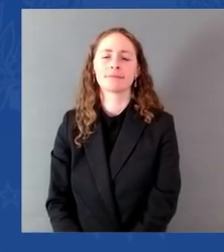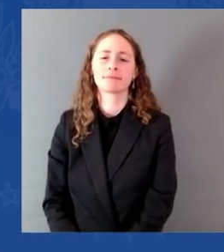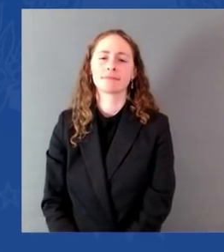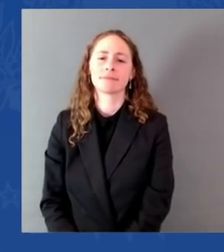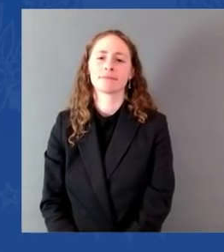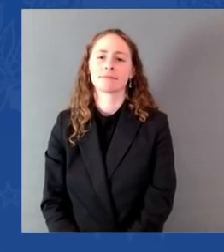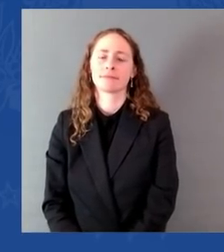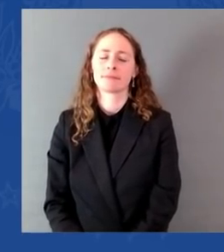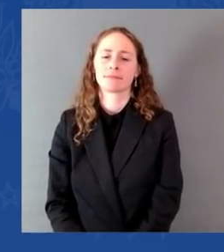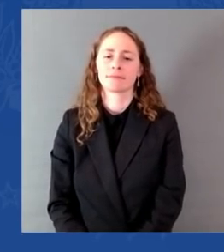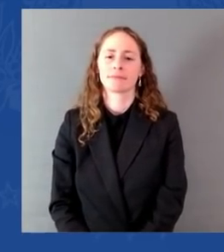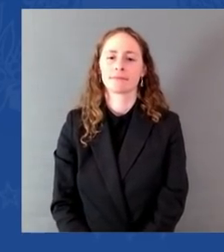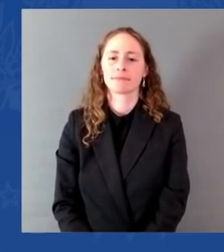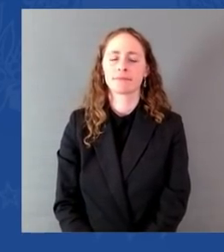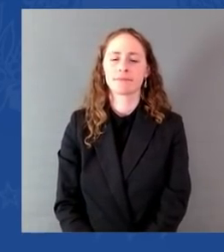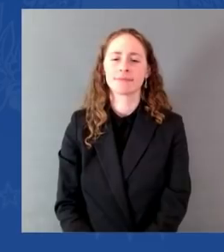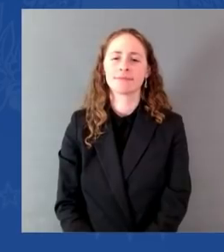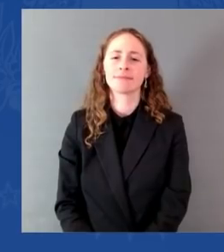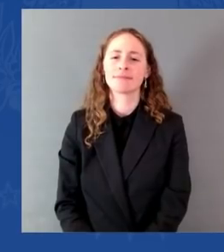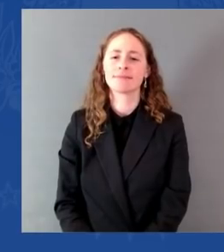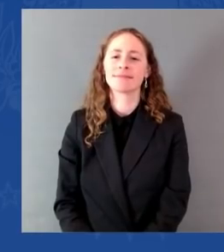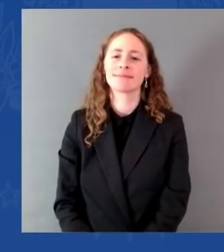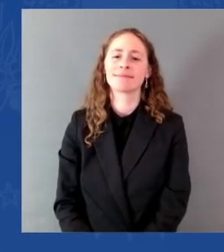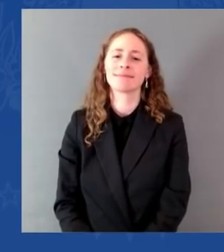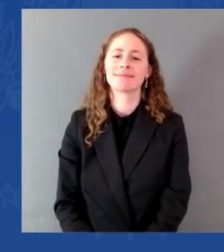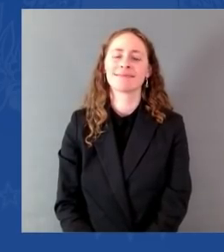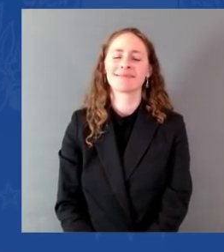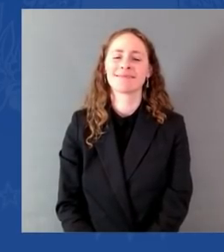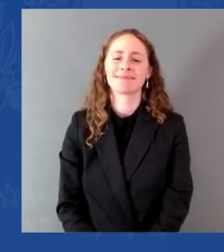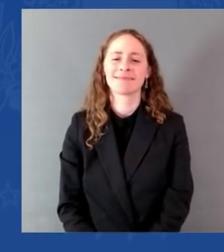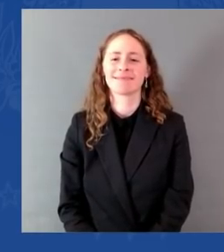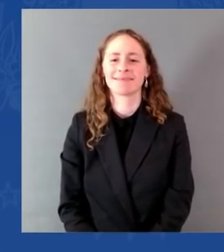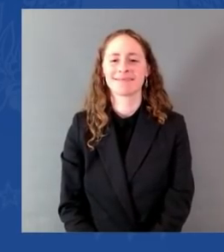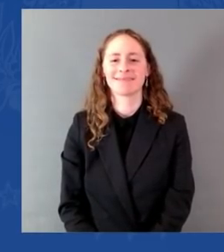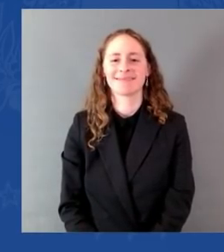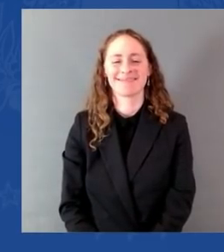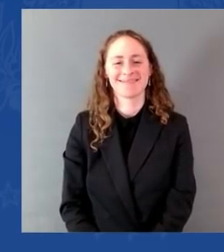The President: Well, I tell you what, I don't know where that phrase "It's a big deal" came from.